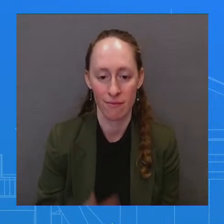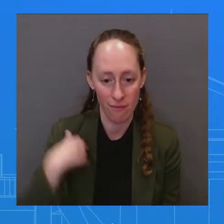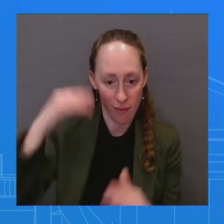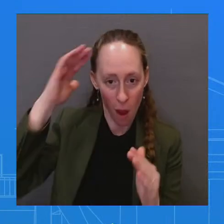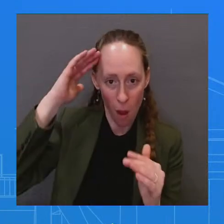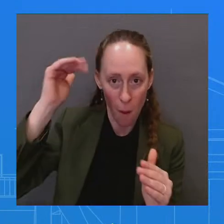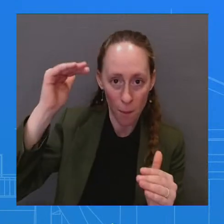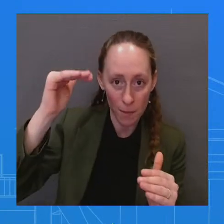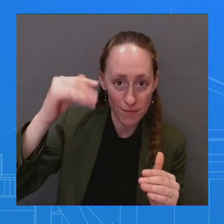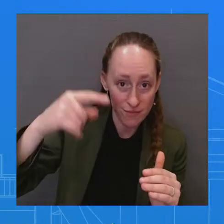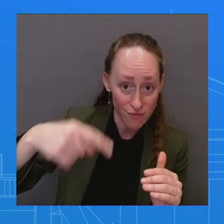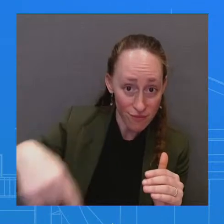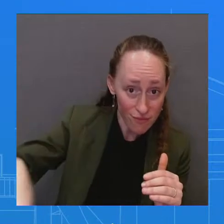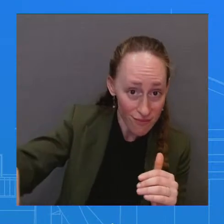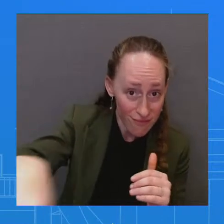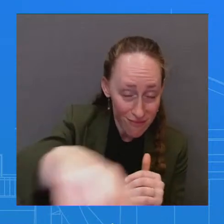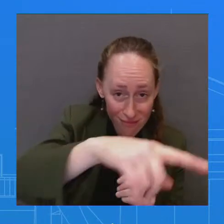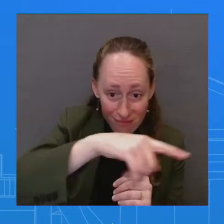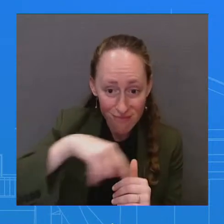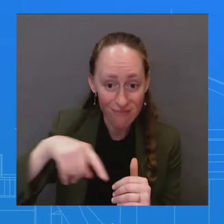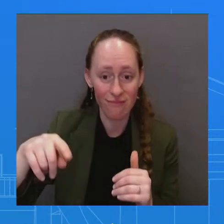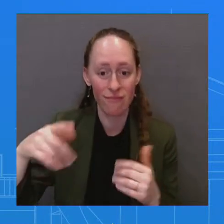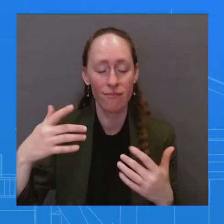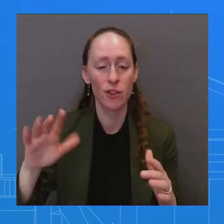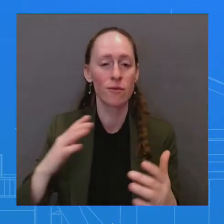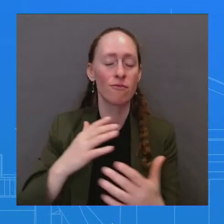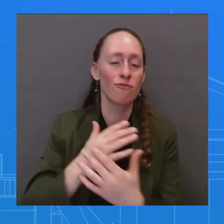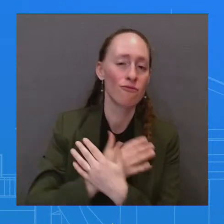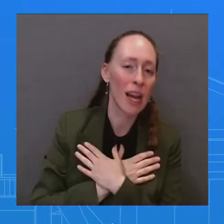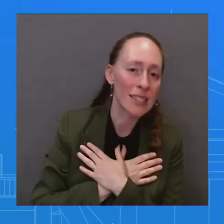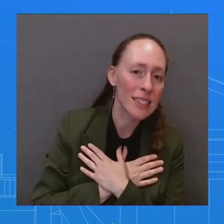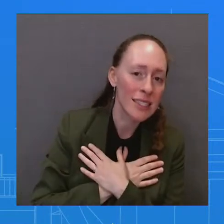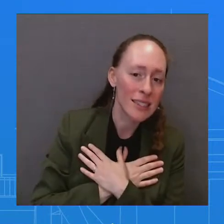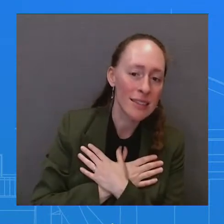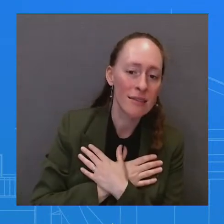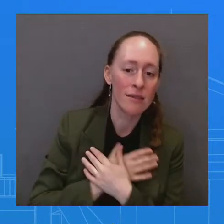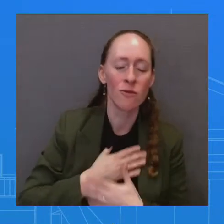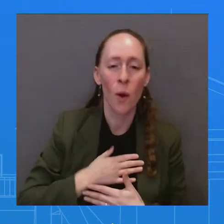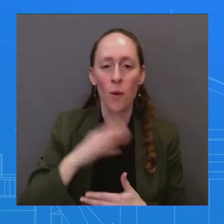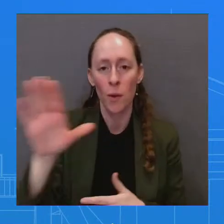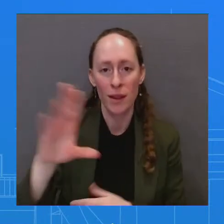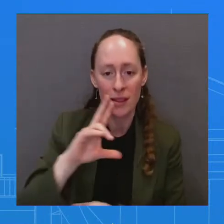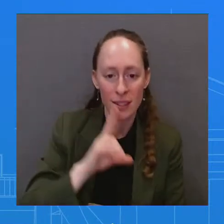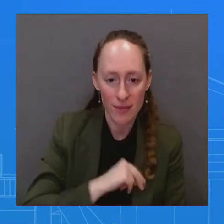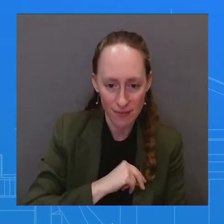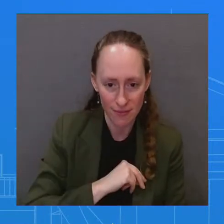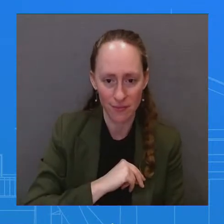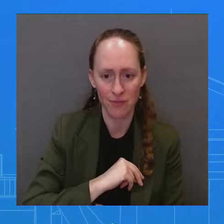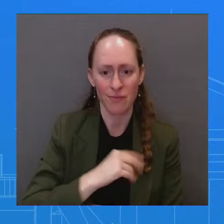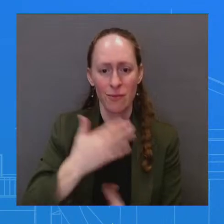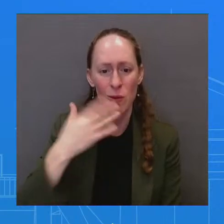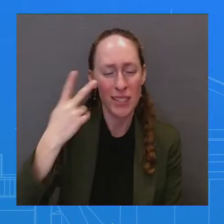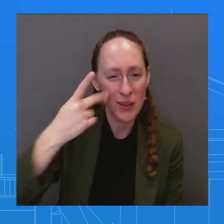and lovely Thanksgiving holiday. It's good to see everybody. A couple of things at the top before I turn it over.